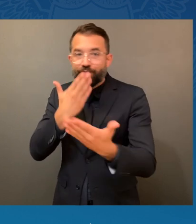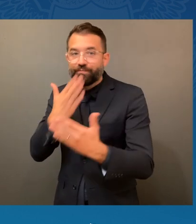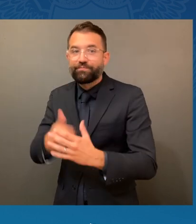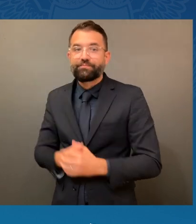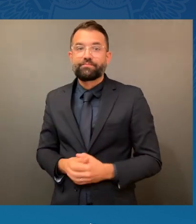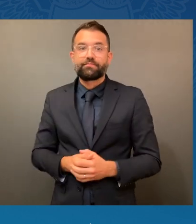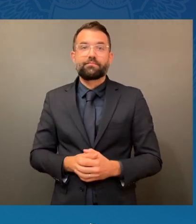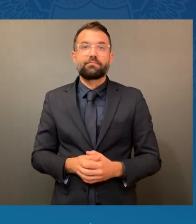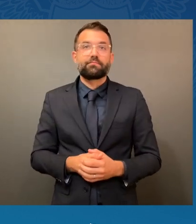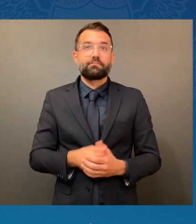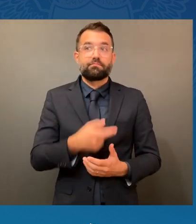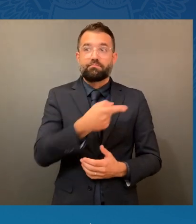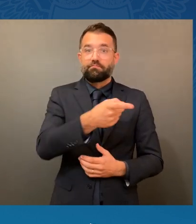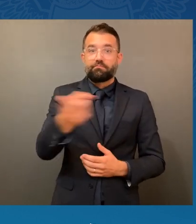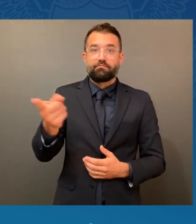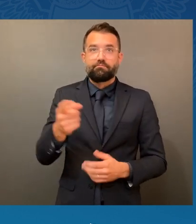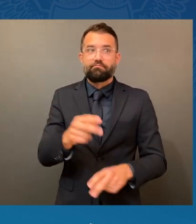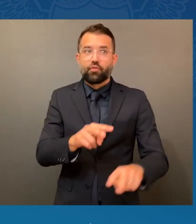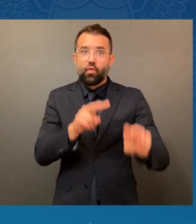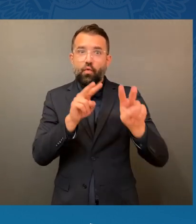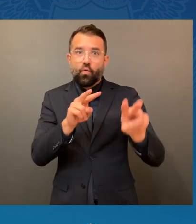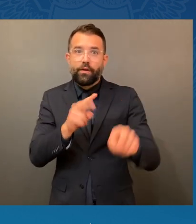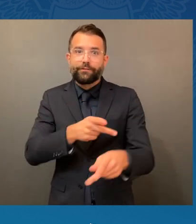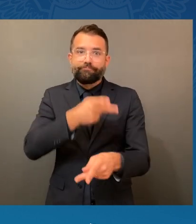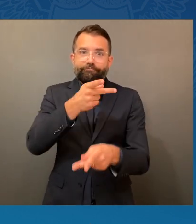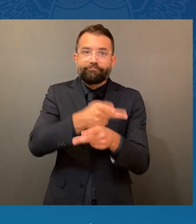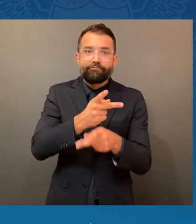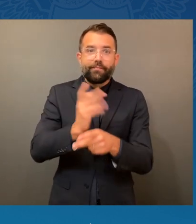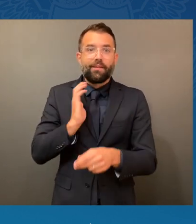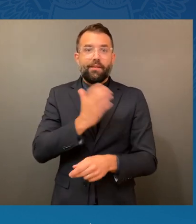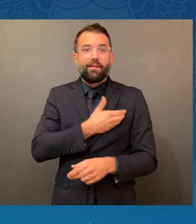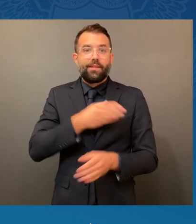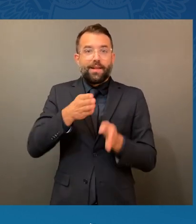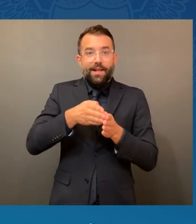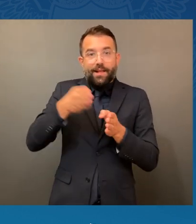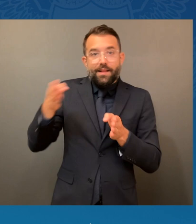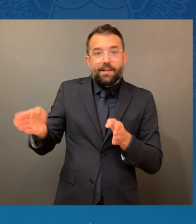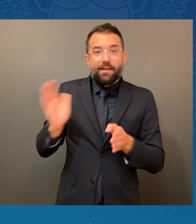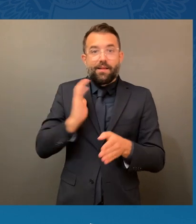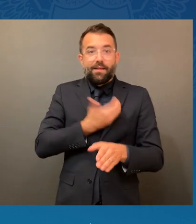for our neighbors and friends, for pursuing the common good,